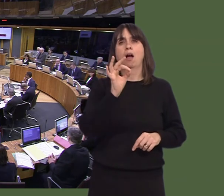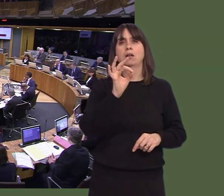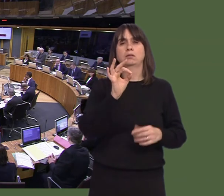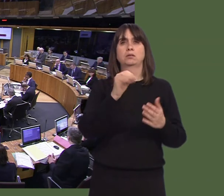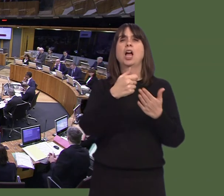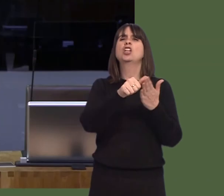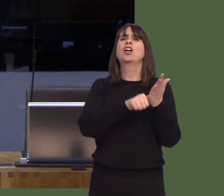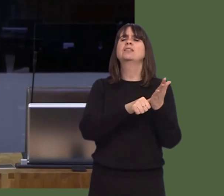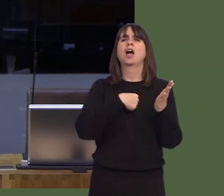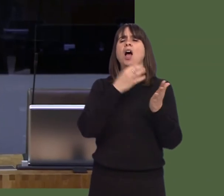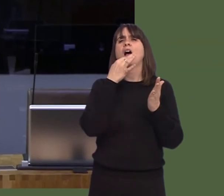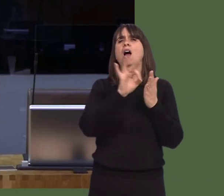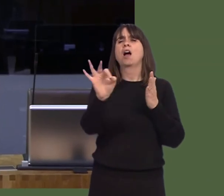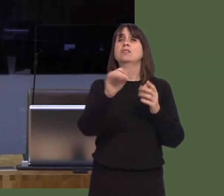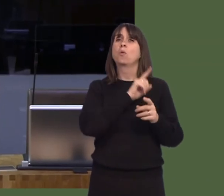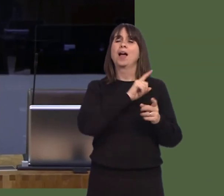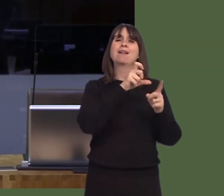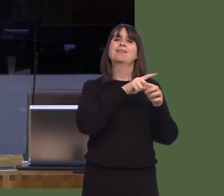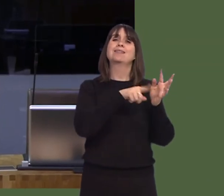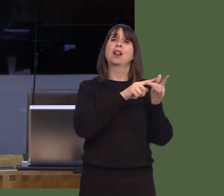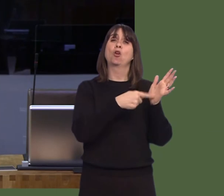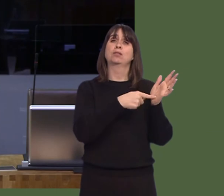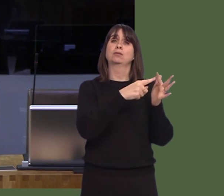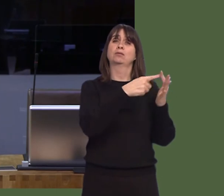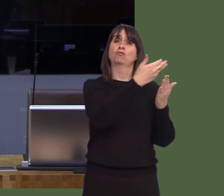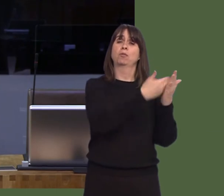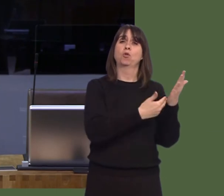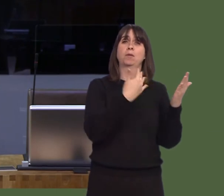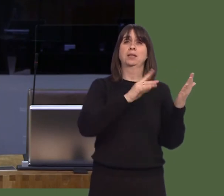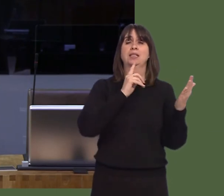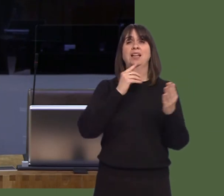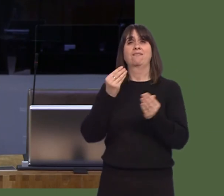market on a level that is better than the level that we would eventually have there.